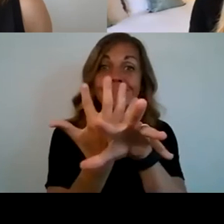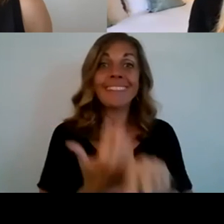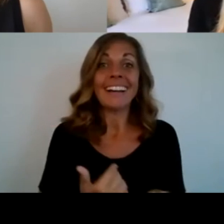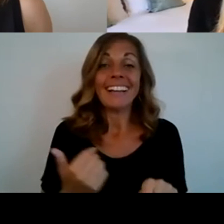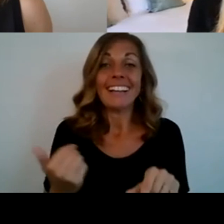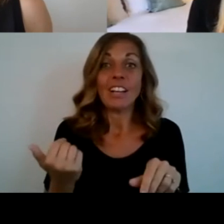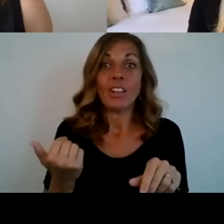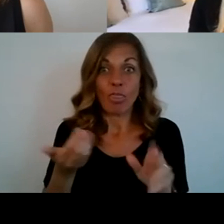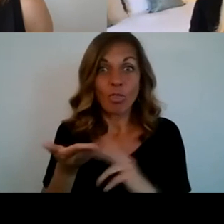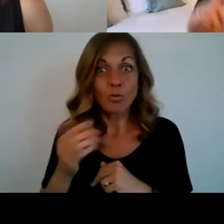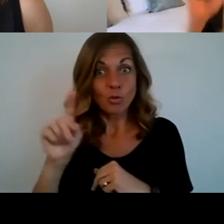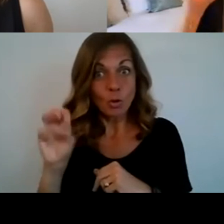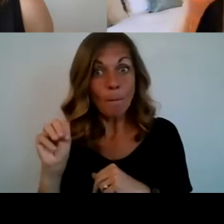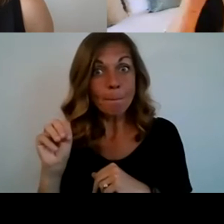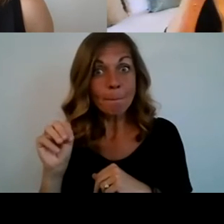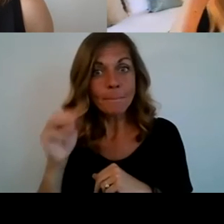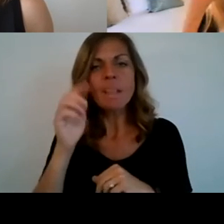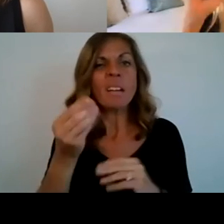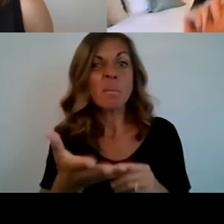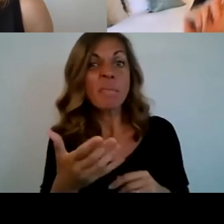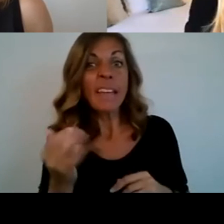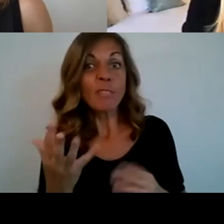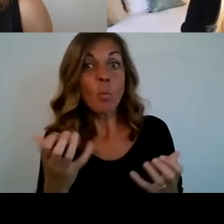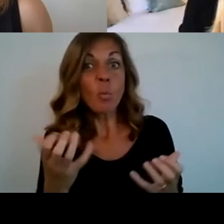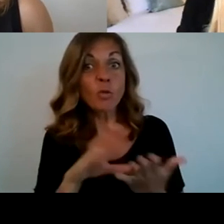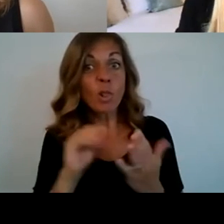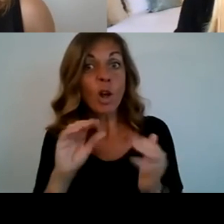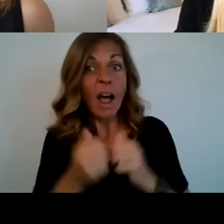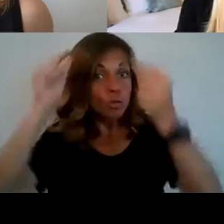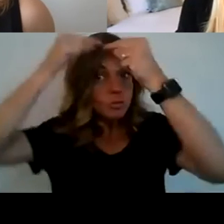working. Incidentally, if you want to learn how to cornrow, there's a class I think on